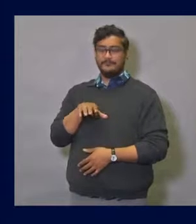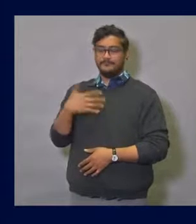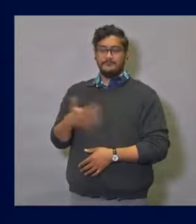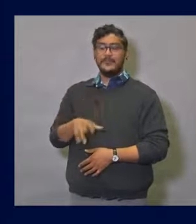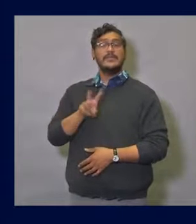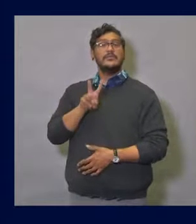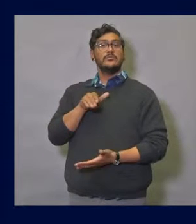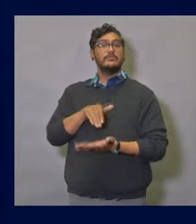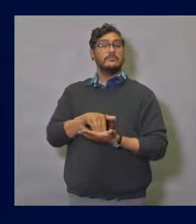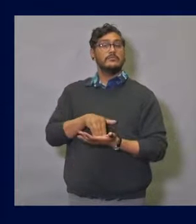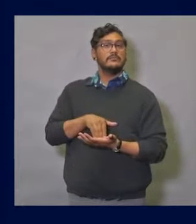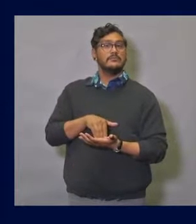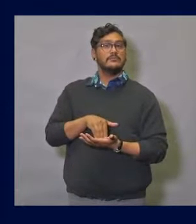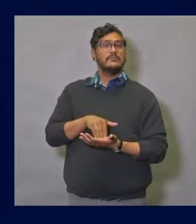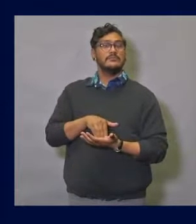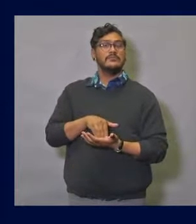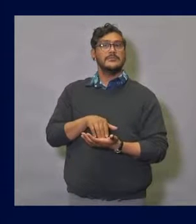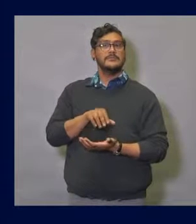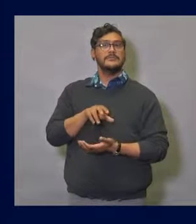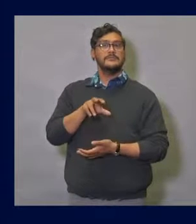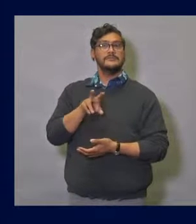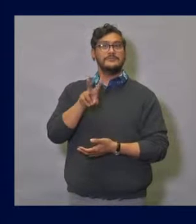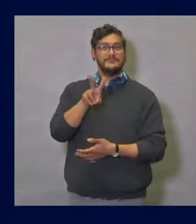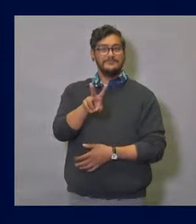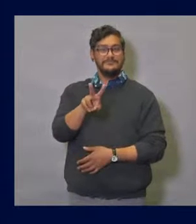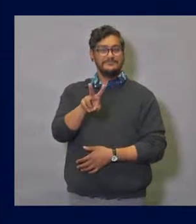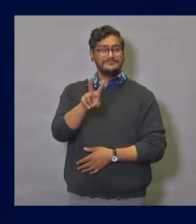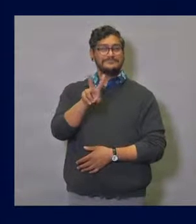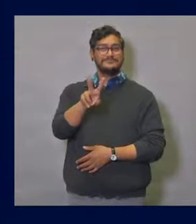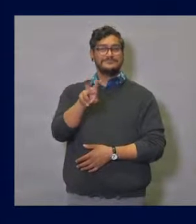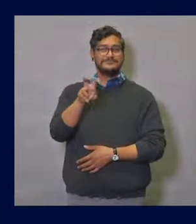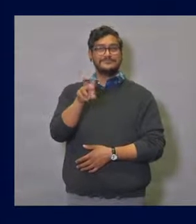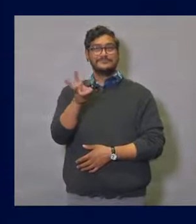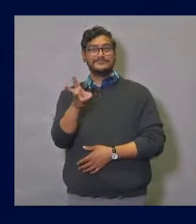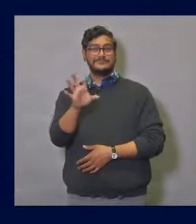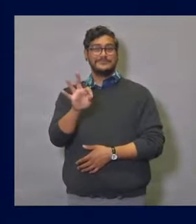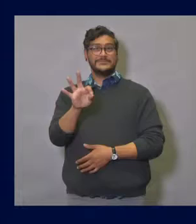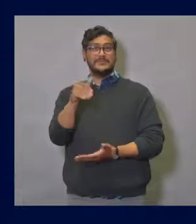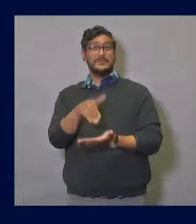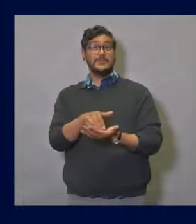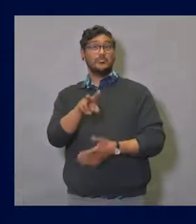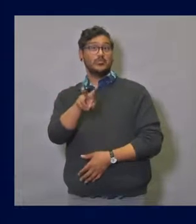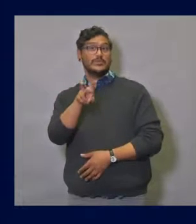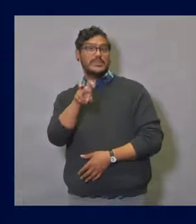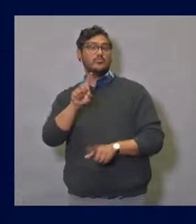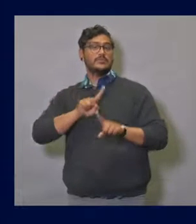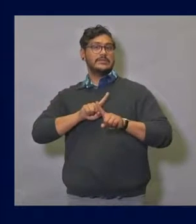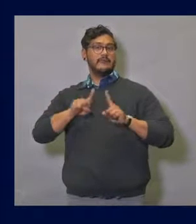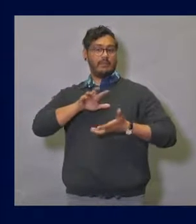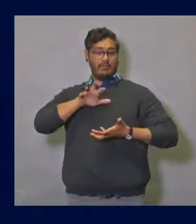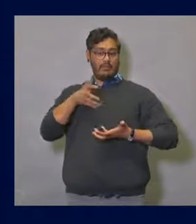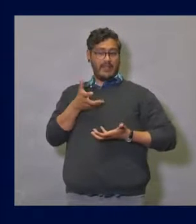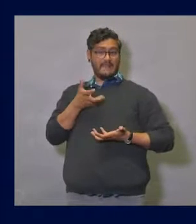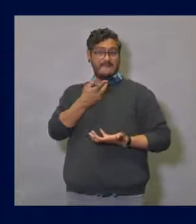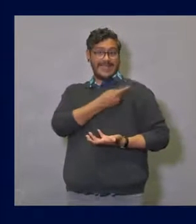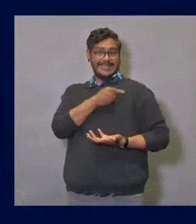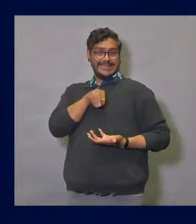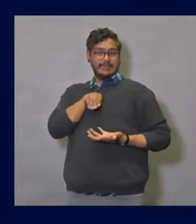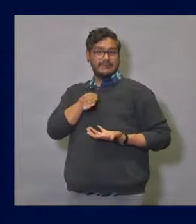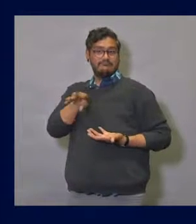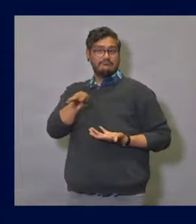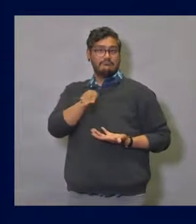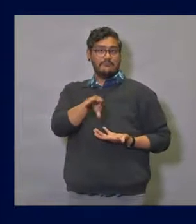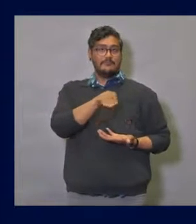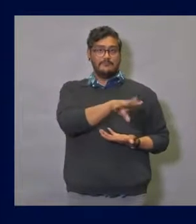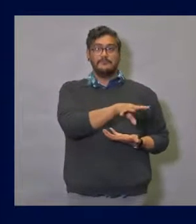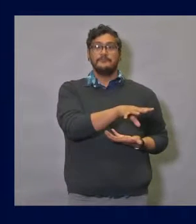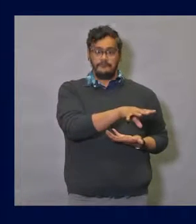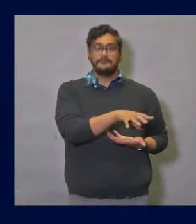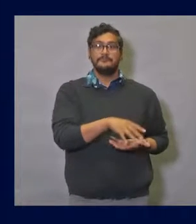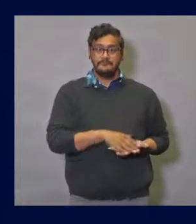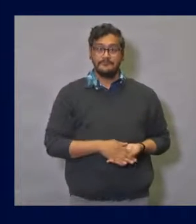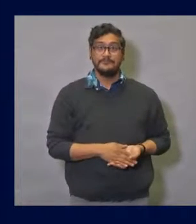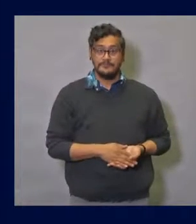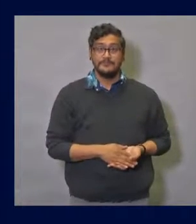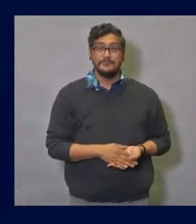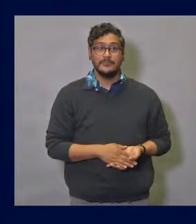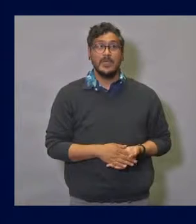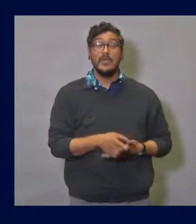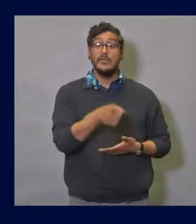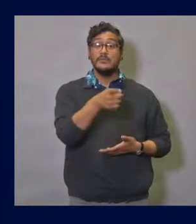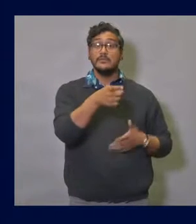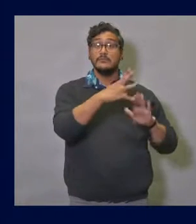TIPO DE CENTNTROE E VANANACÓN,